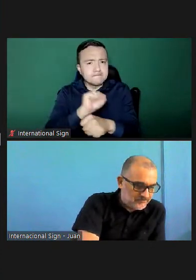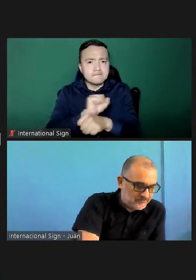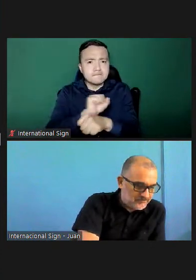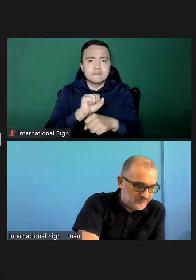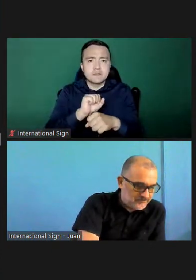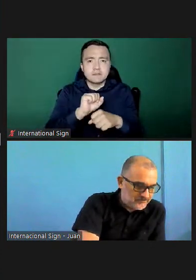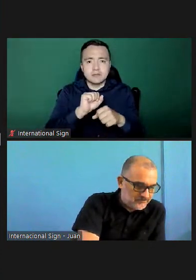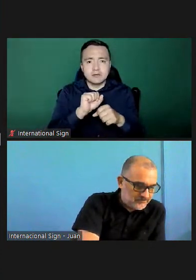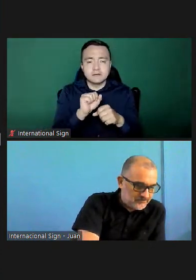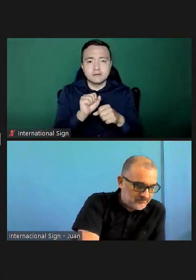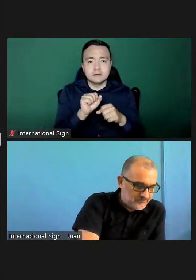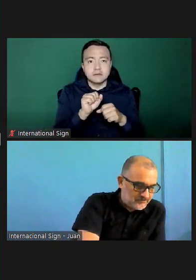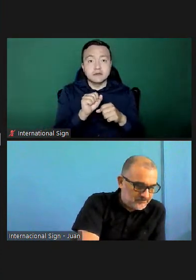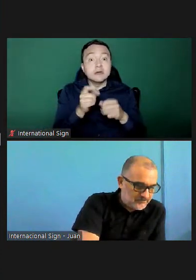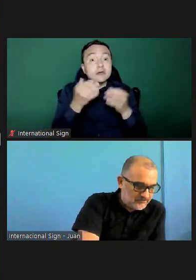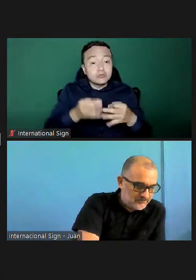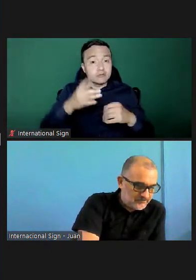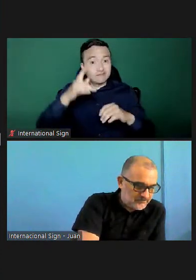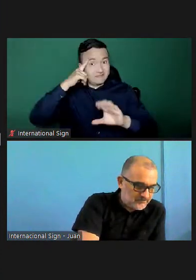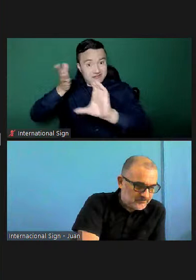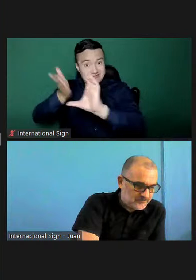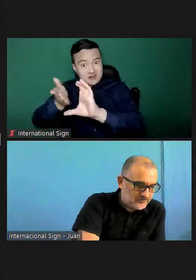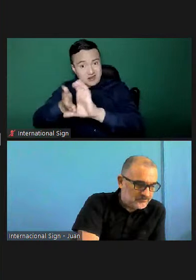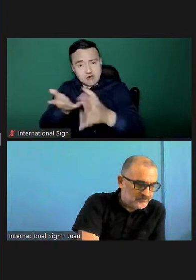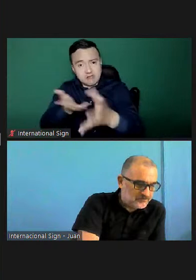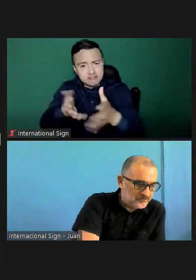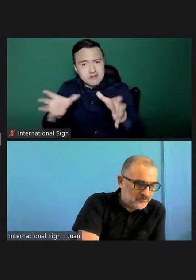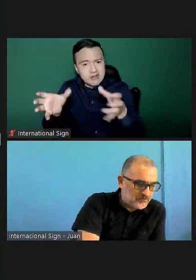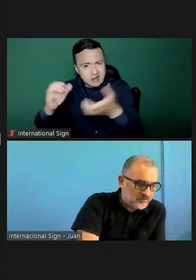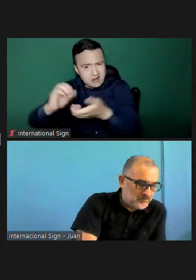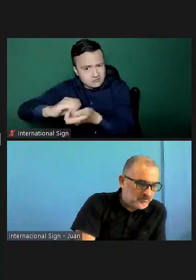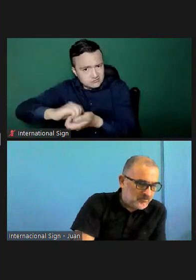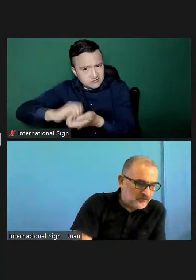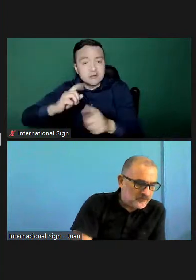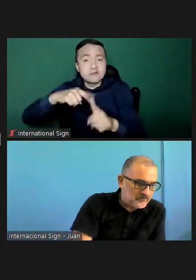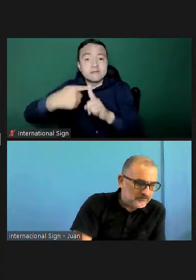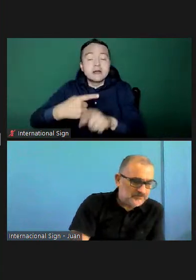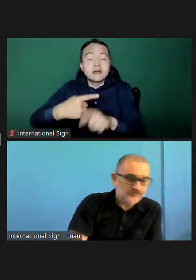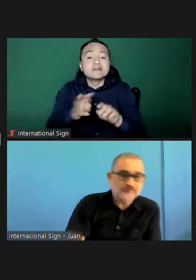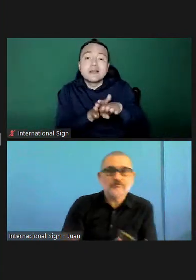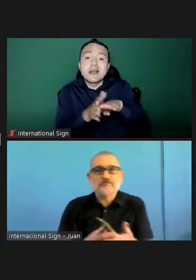communication access for health, through a 24-hour help line